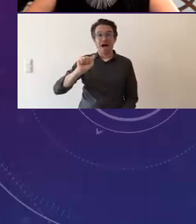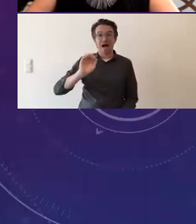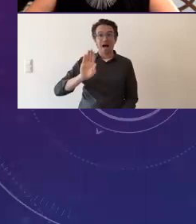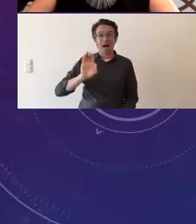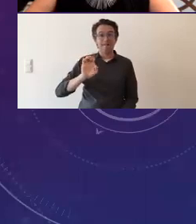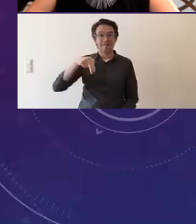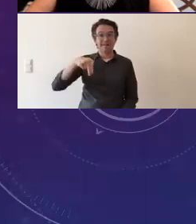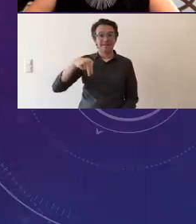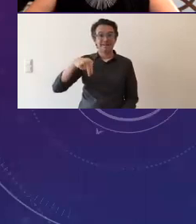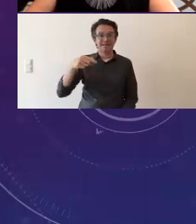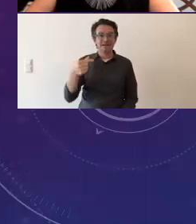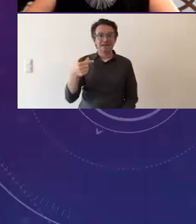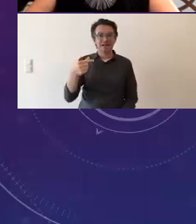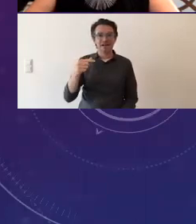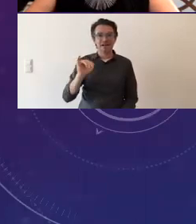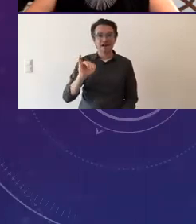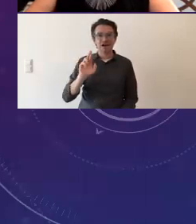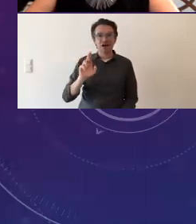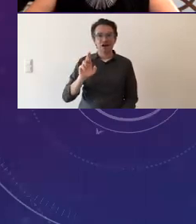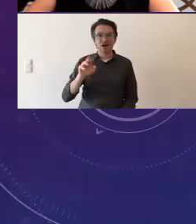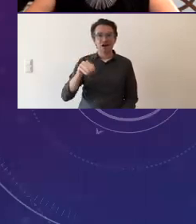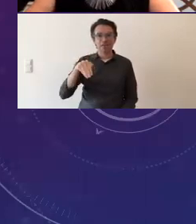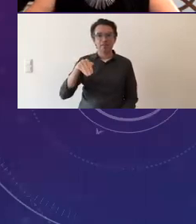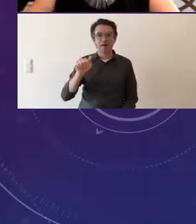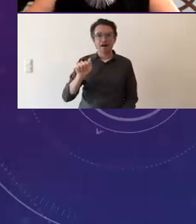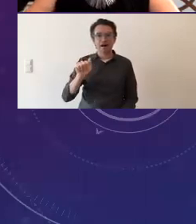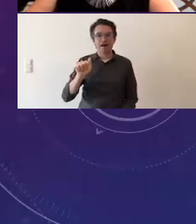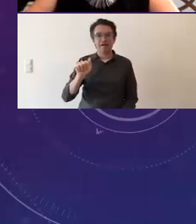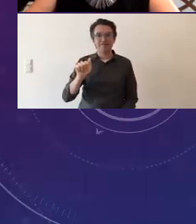go through a couple of notes about accessibility I always like to cite